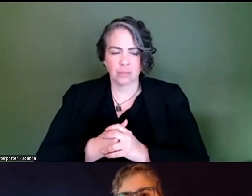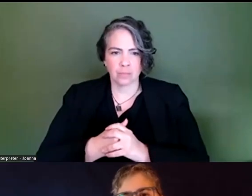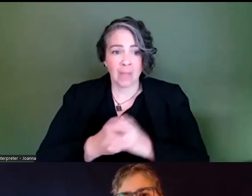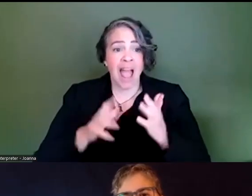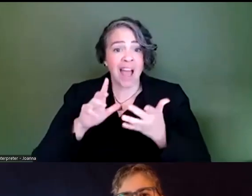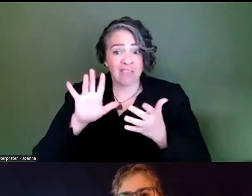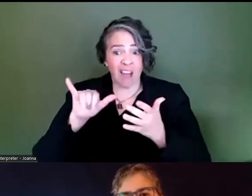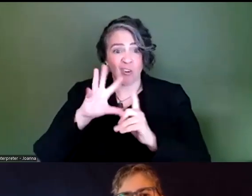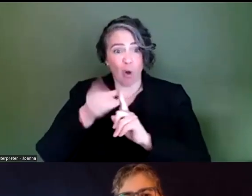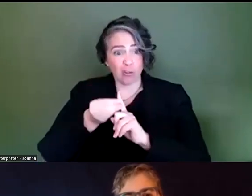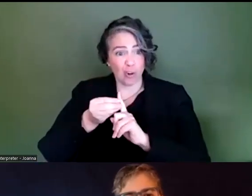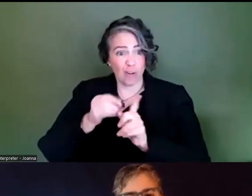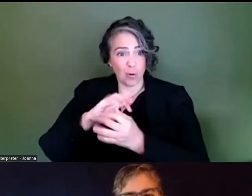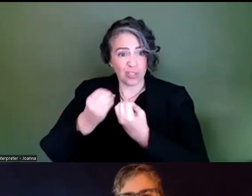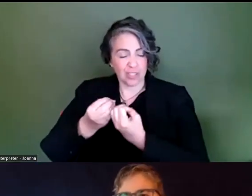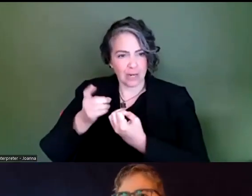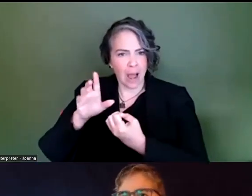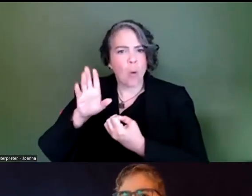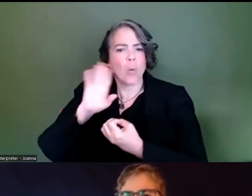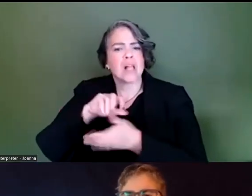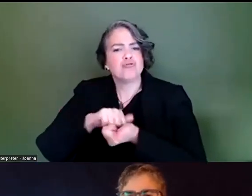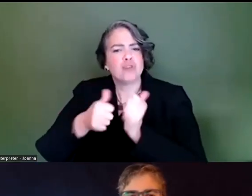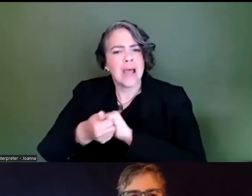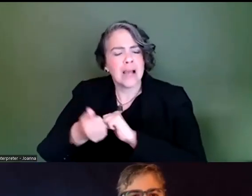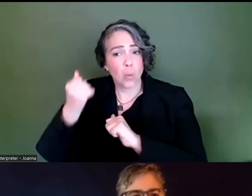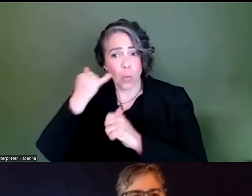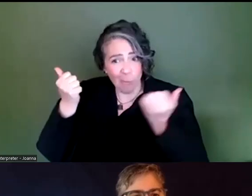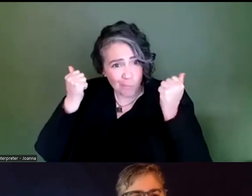people with the lived experience that they can develop, like Val said, relationships with,